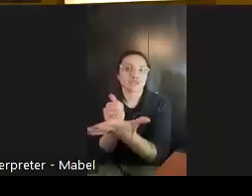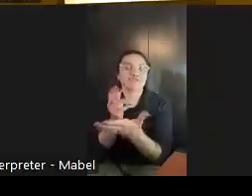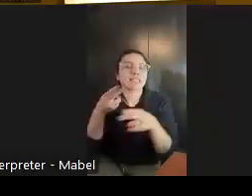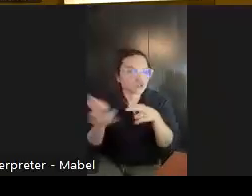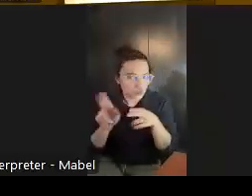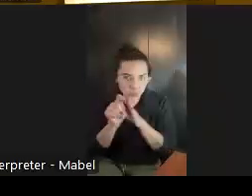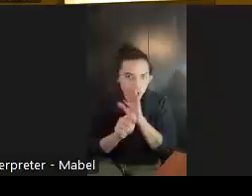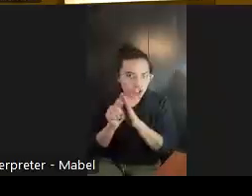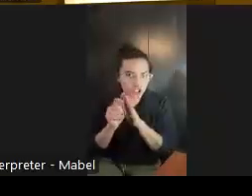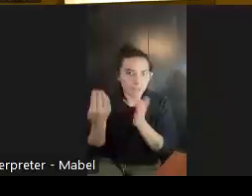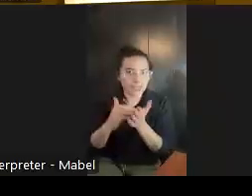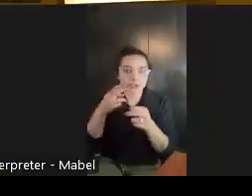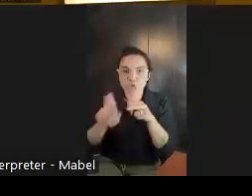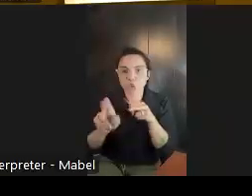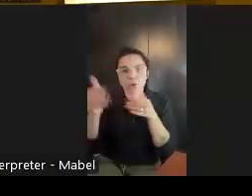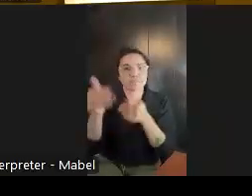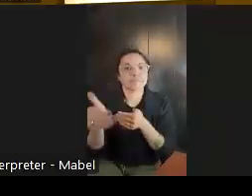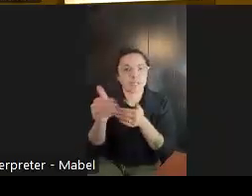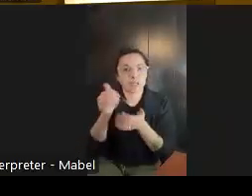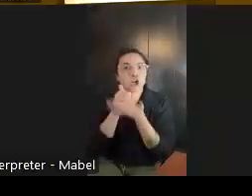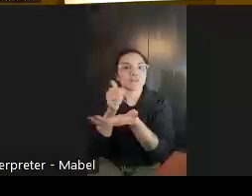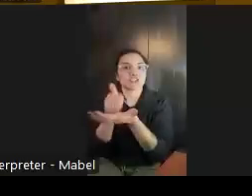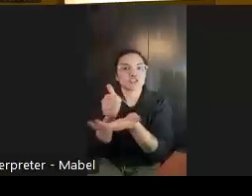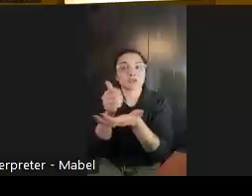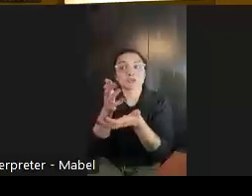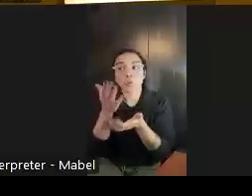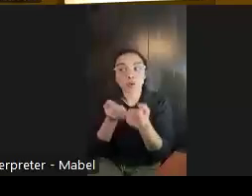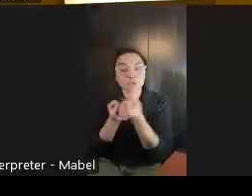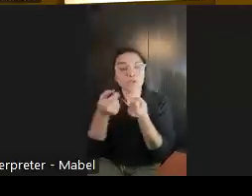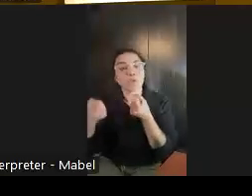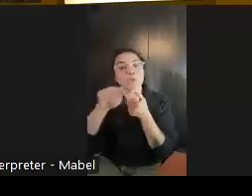are very limited we want to support families who are interested in having something shortterm to